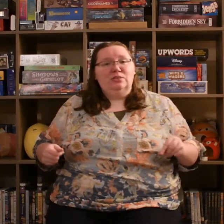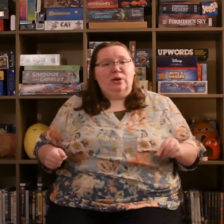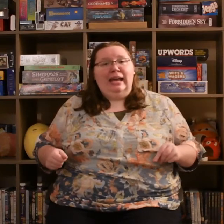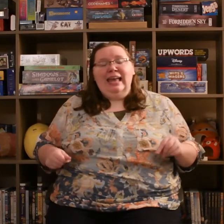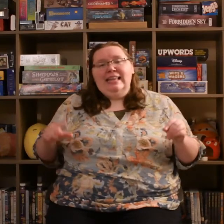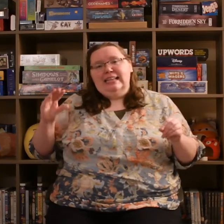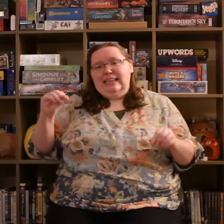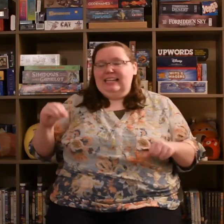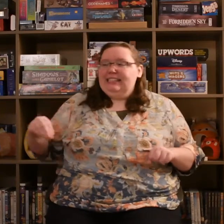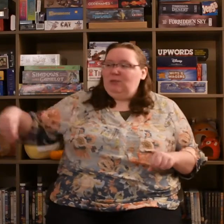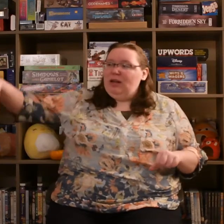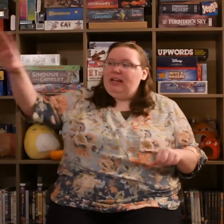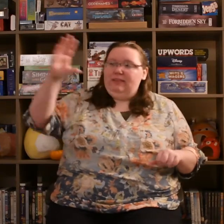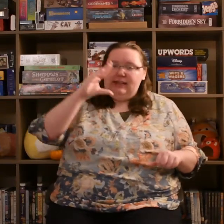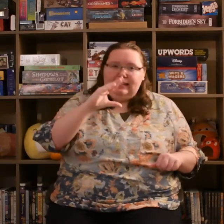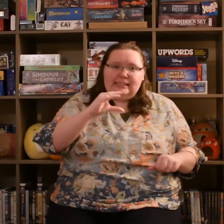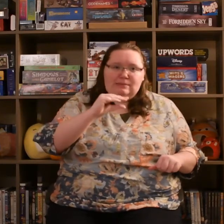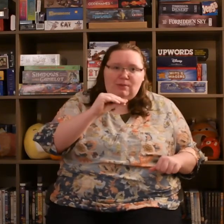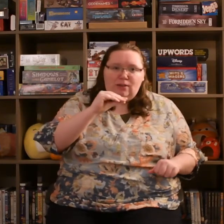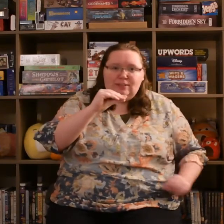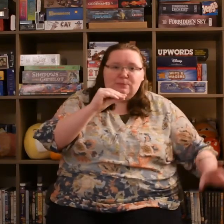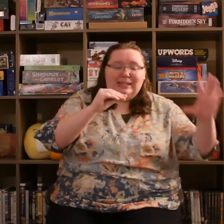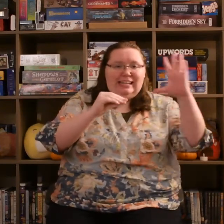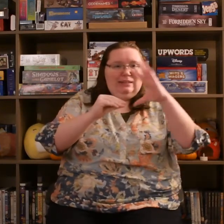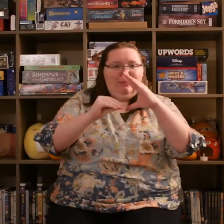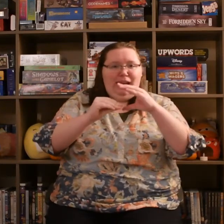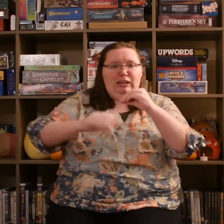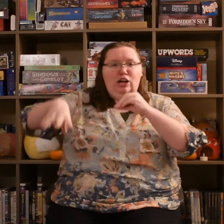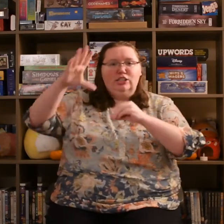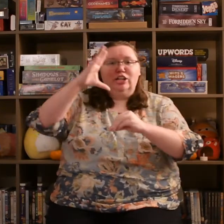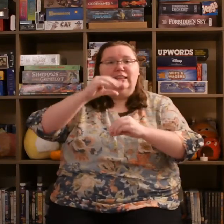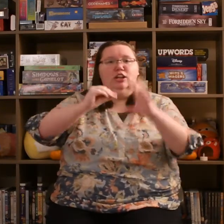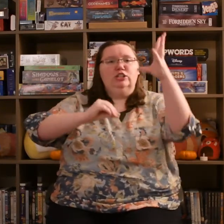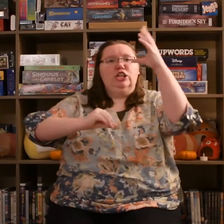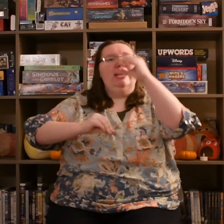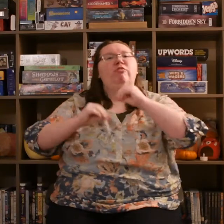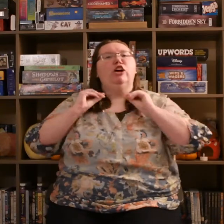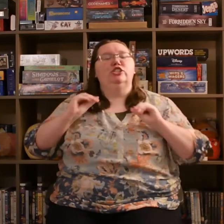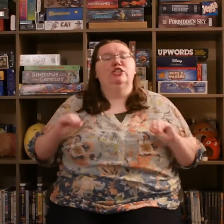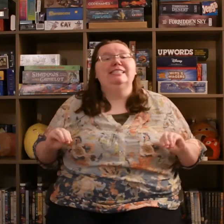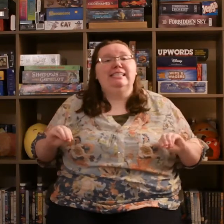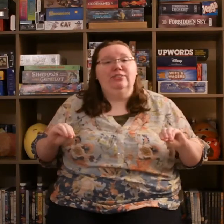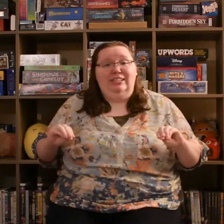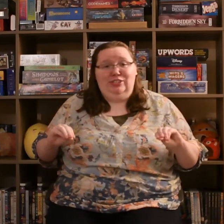story, the classic one of a small fish being eaten by a larger and larger and larger sea creature,